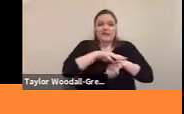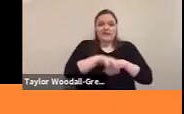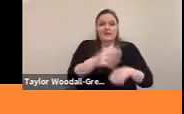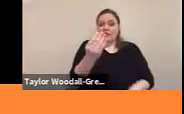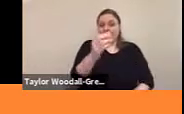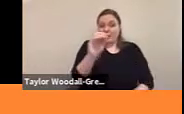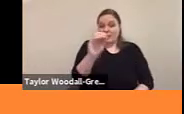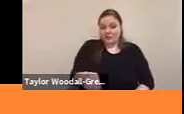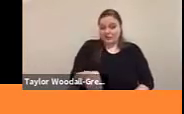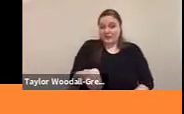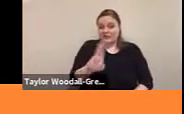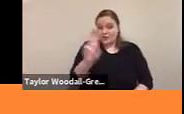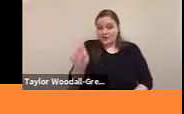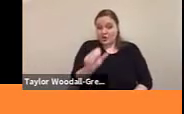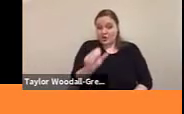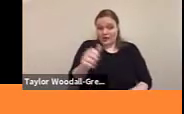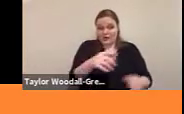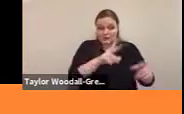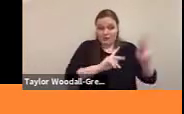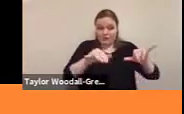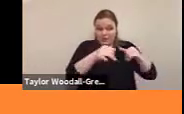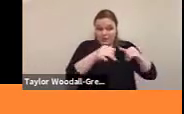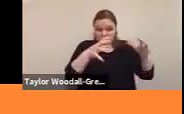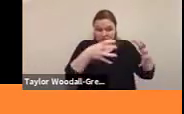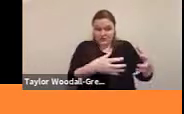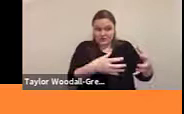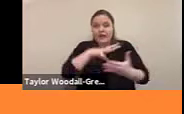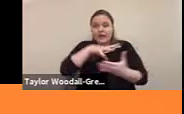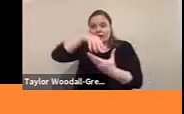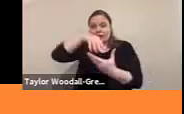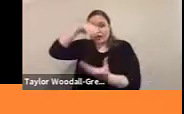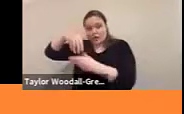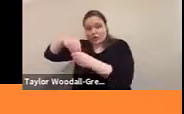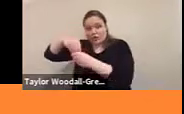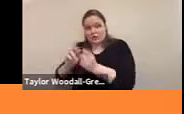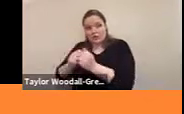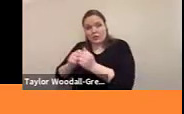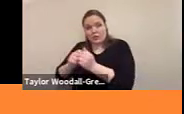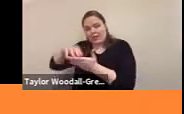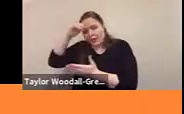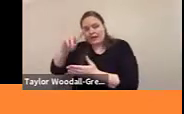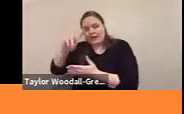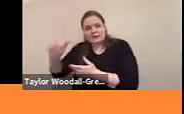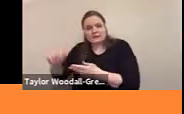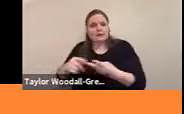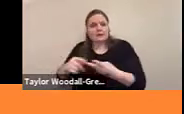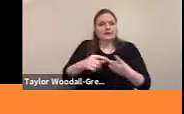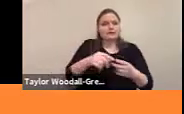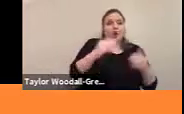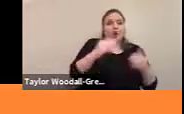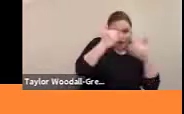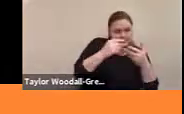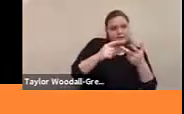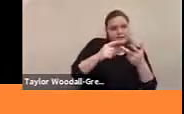and includes some people with learning difficulties, autism, attention and concentration issues and others.